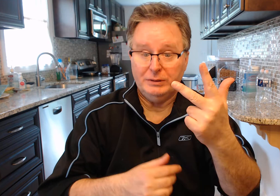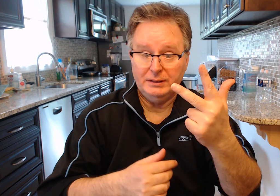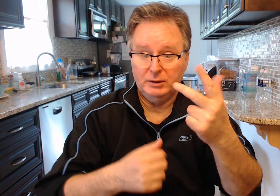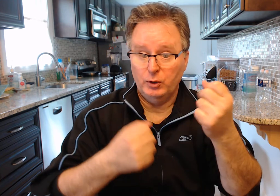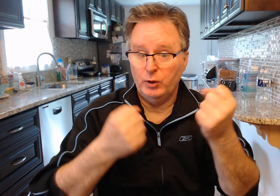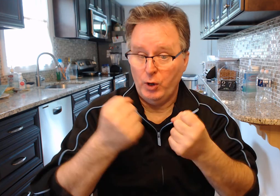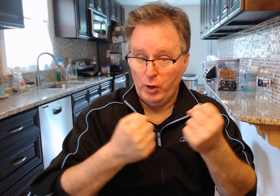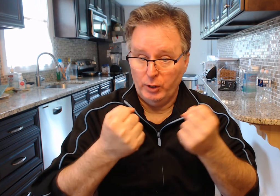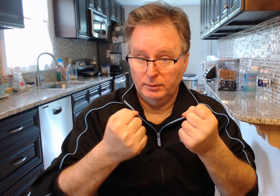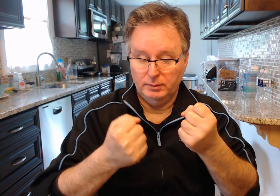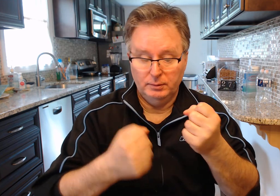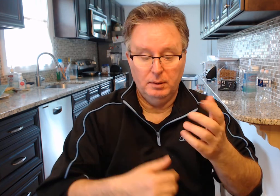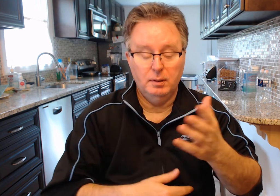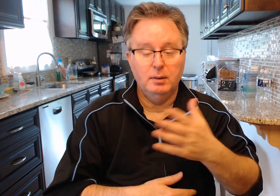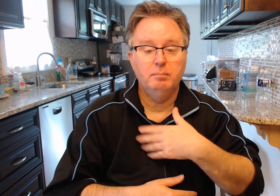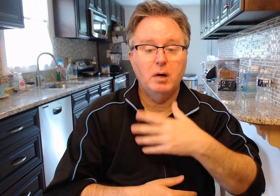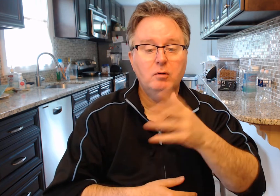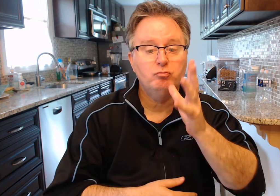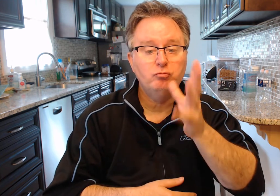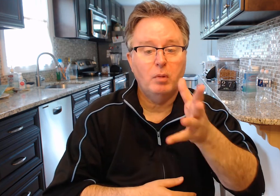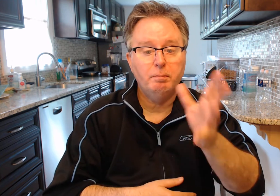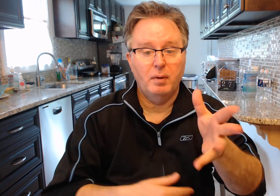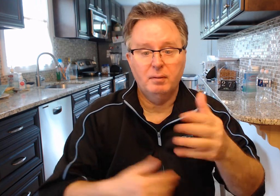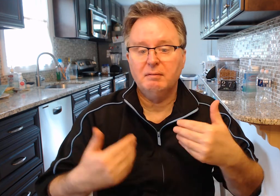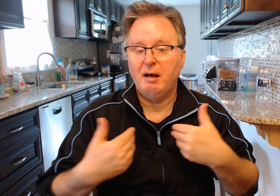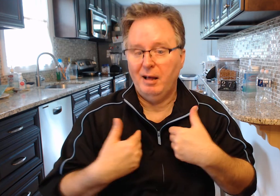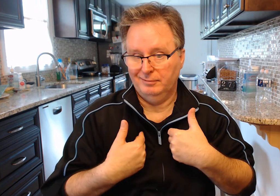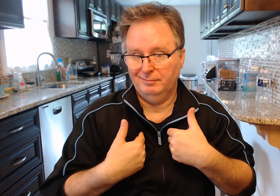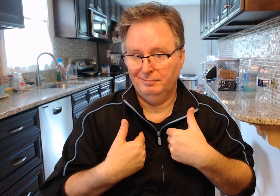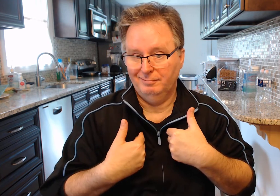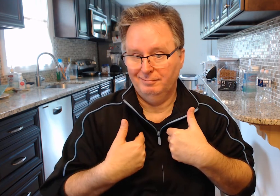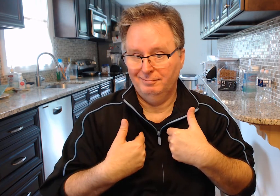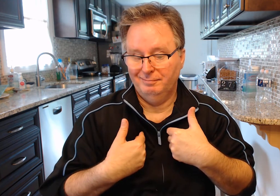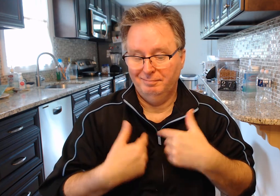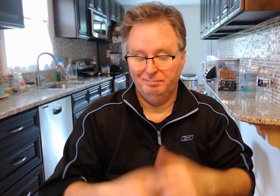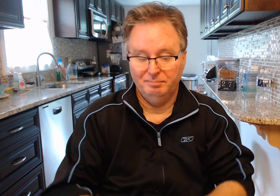THREE CARS, MY GRANDMOTHER HAVE. English: My grandmother has three cars